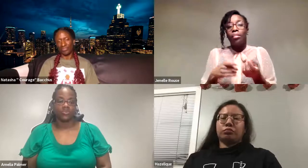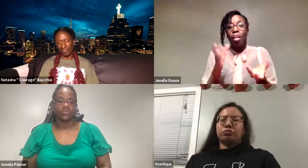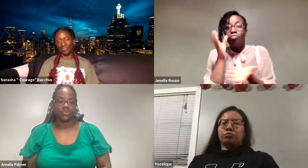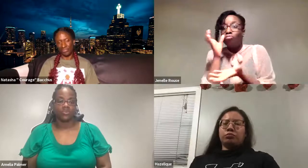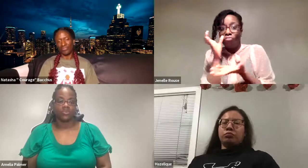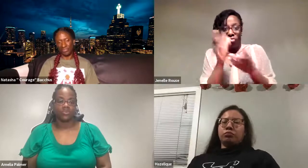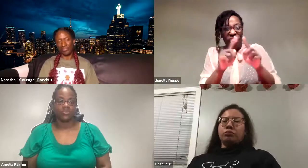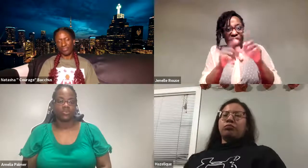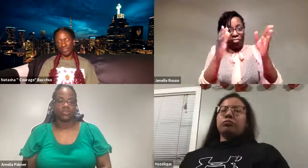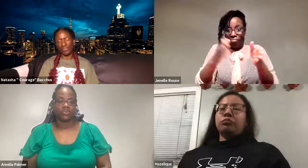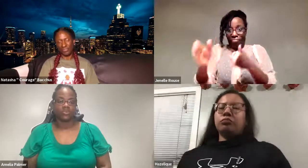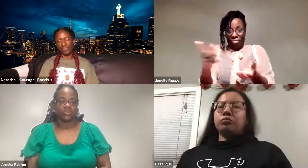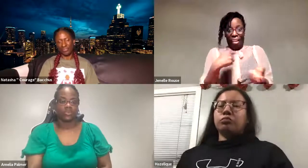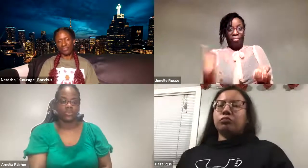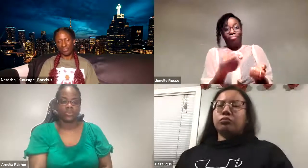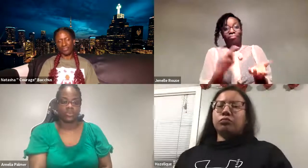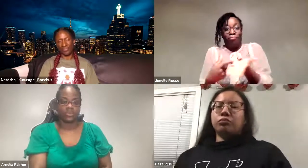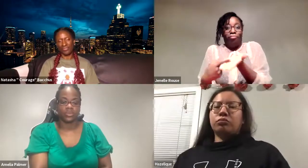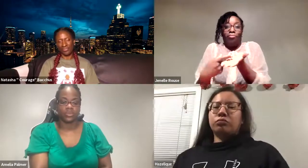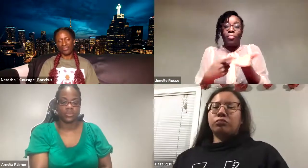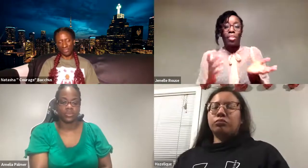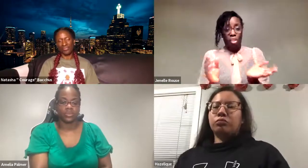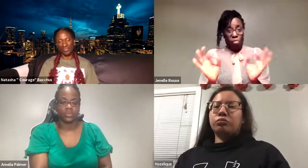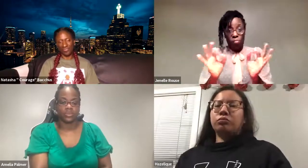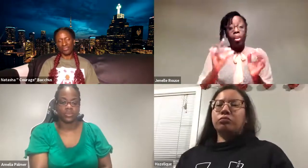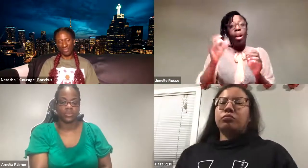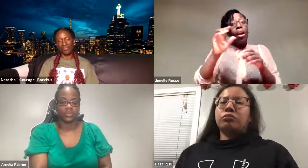what do we do with that? you have to listen to people. listen to people like